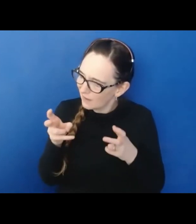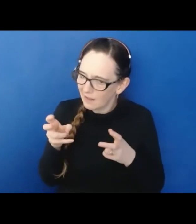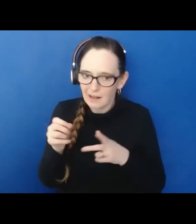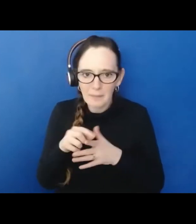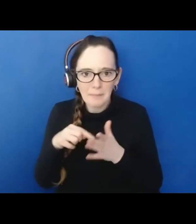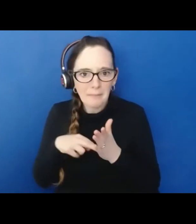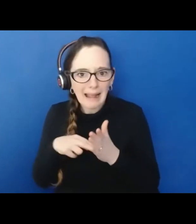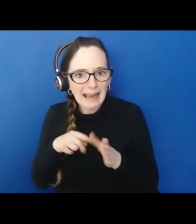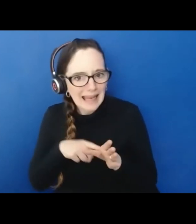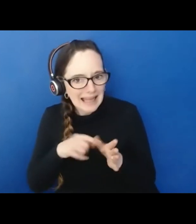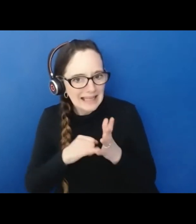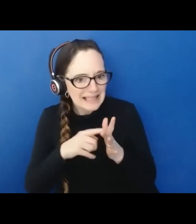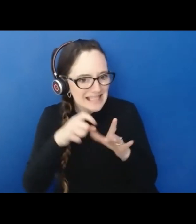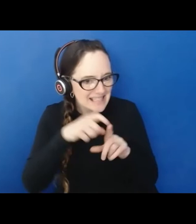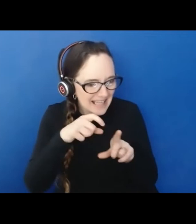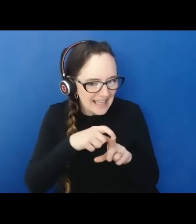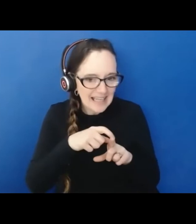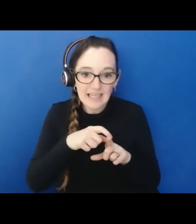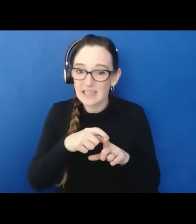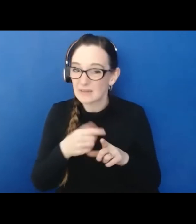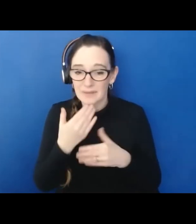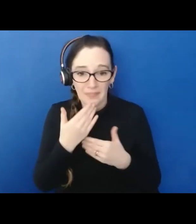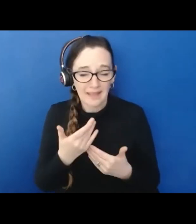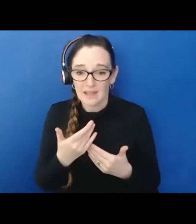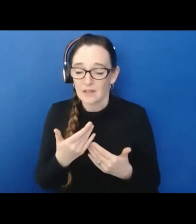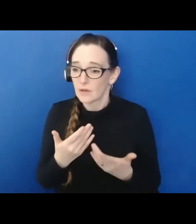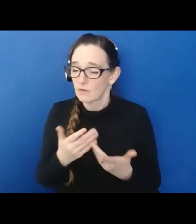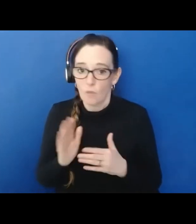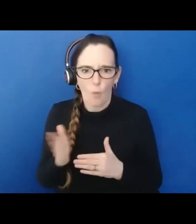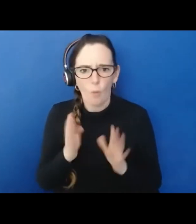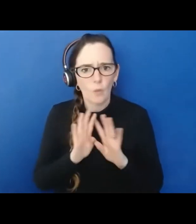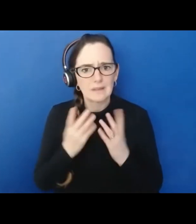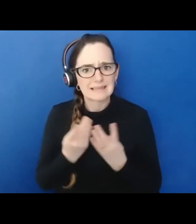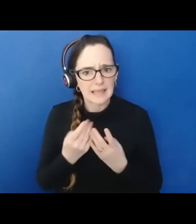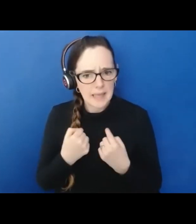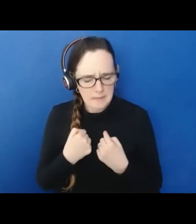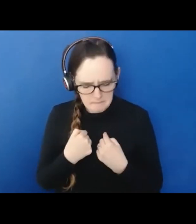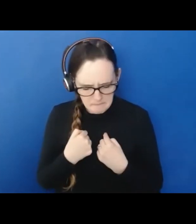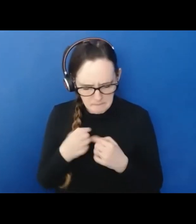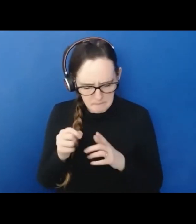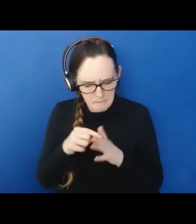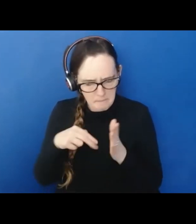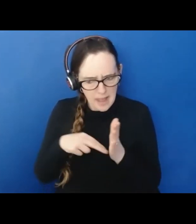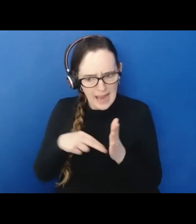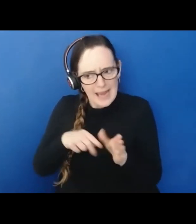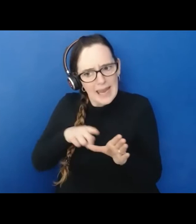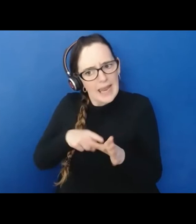thank you Jes and the whole team because I think one of the many of the questions that Penny has raised are also part of the conversations